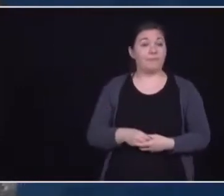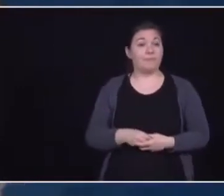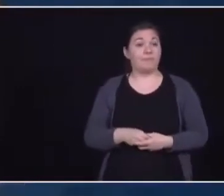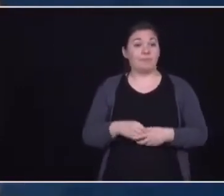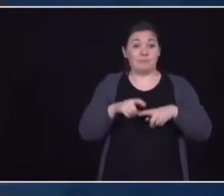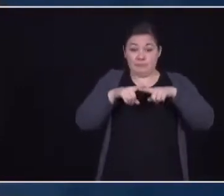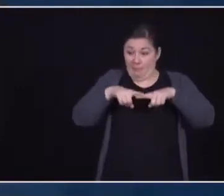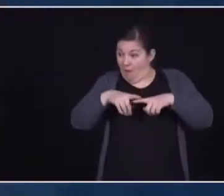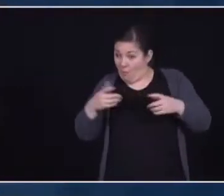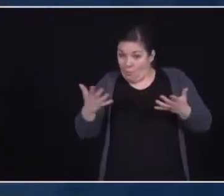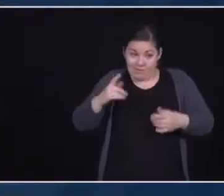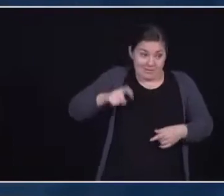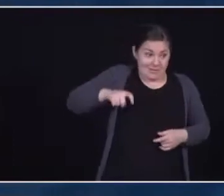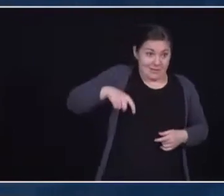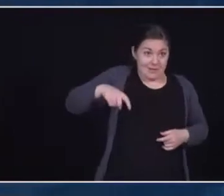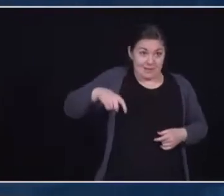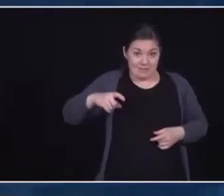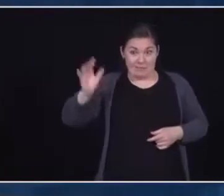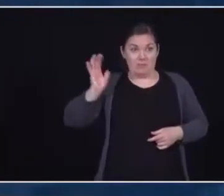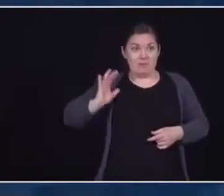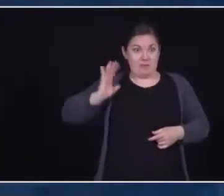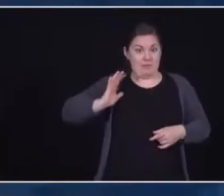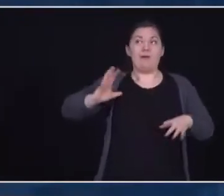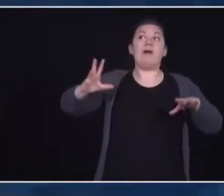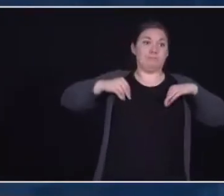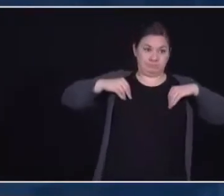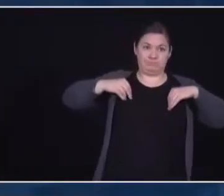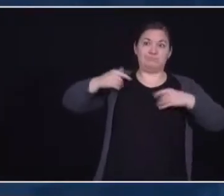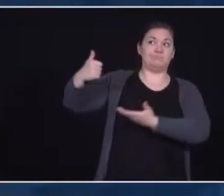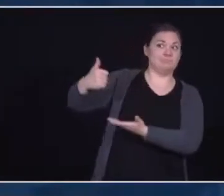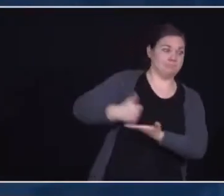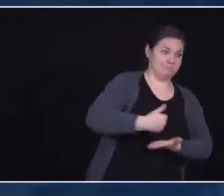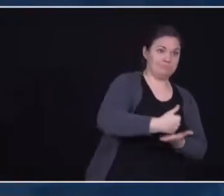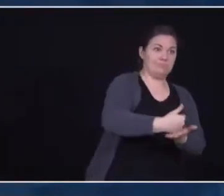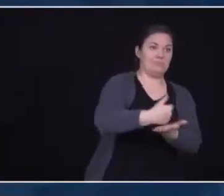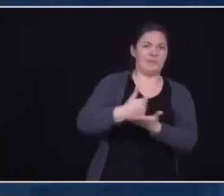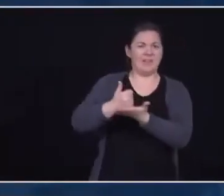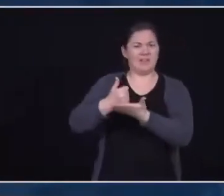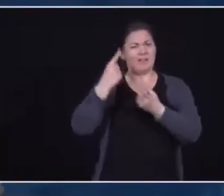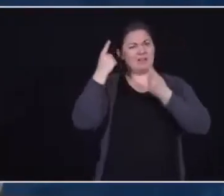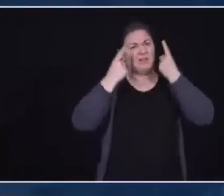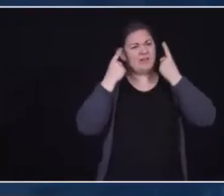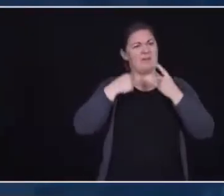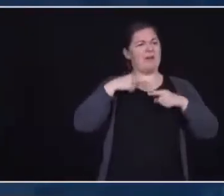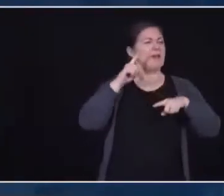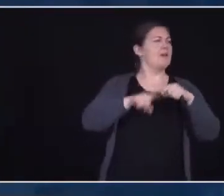point is. Certainly it is a consideration as is bringing a potentially Canadian Red Cross which